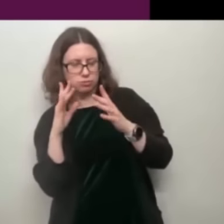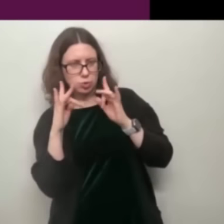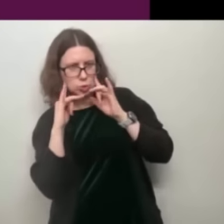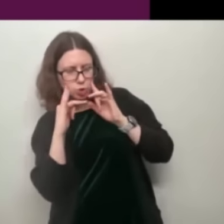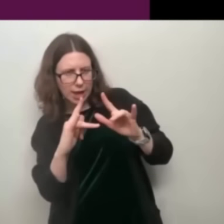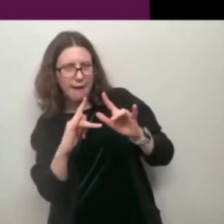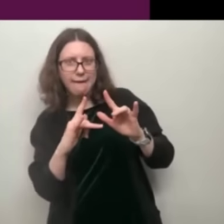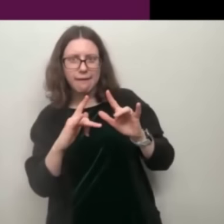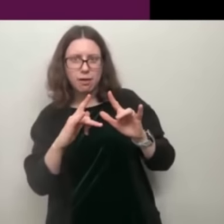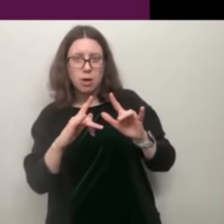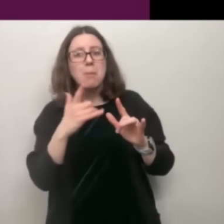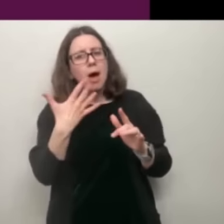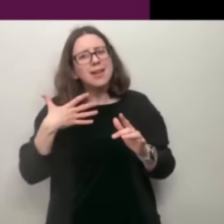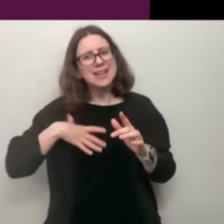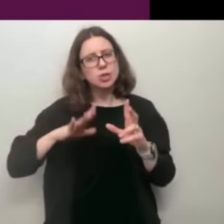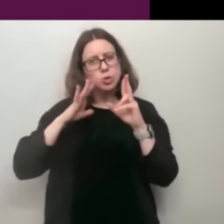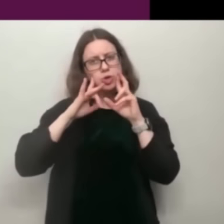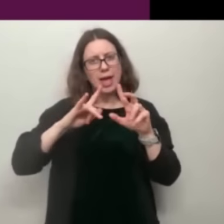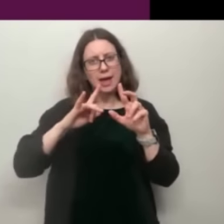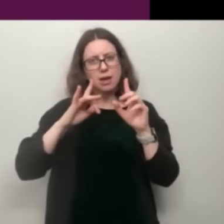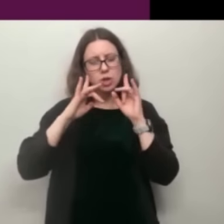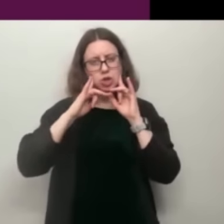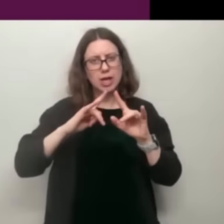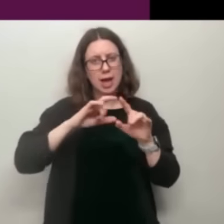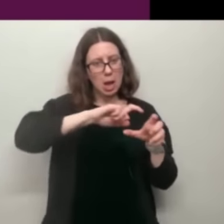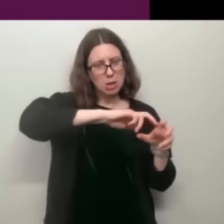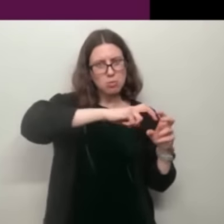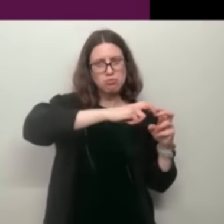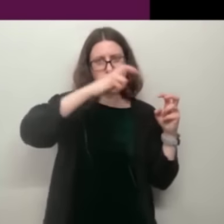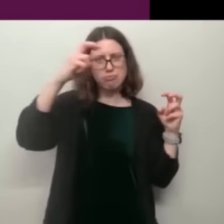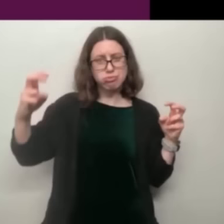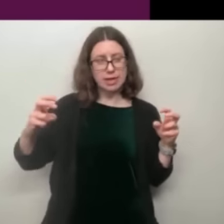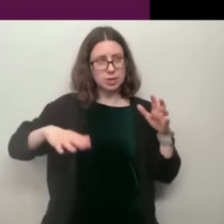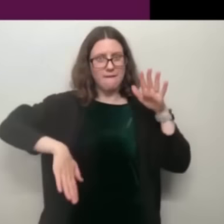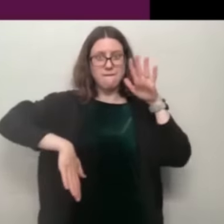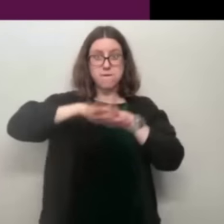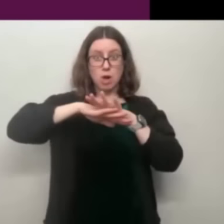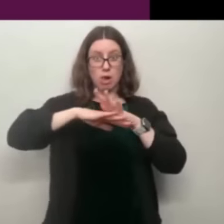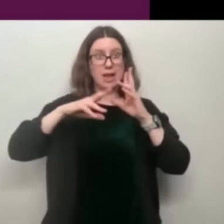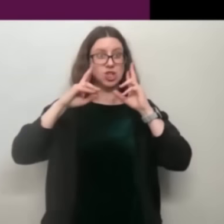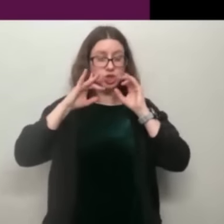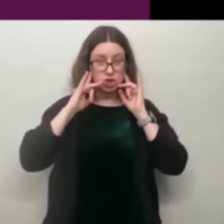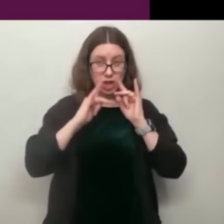that we could really address all of those issues and ensure that the bridge was absolutely